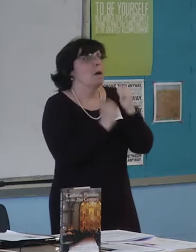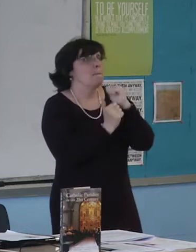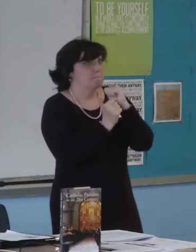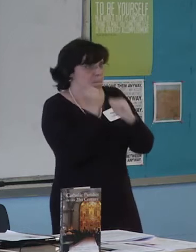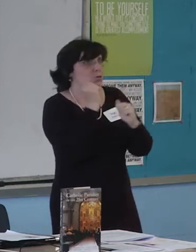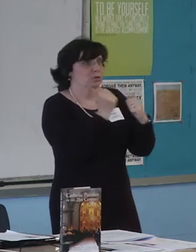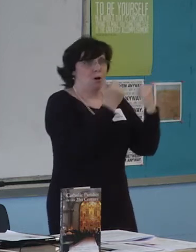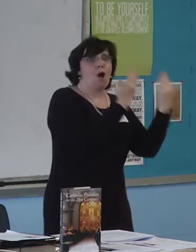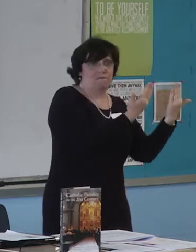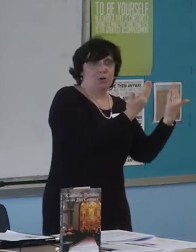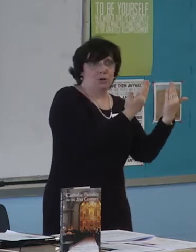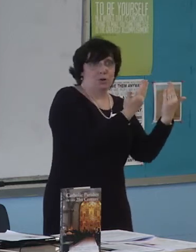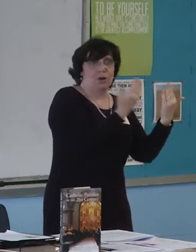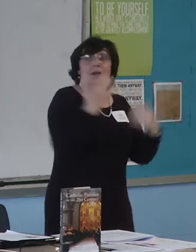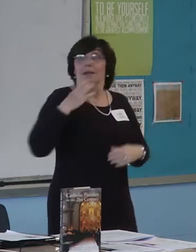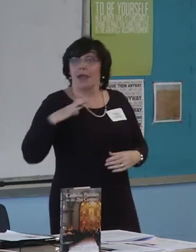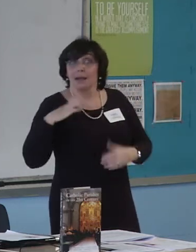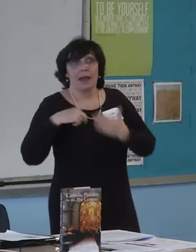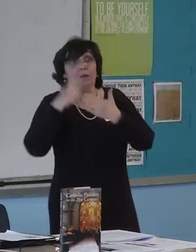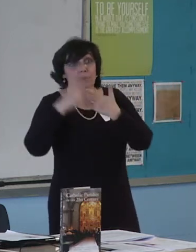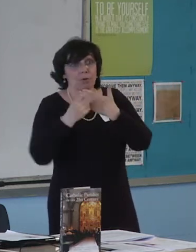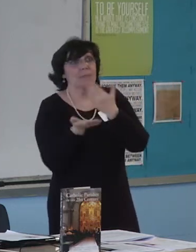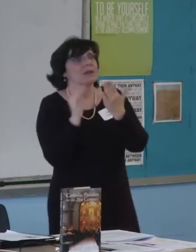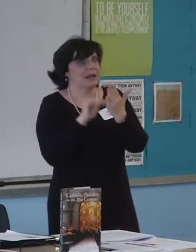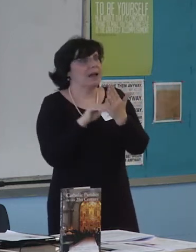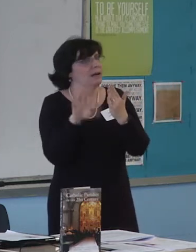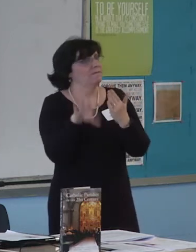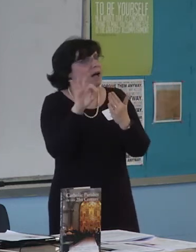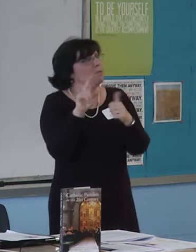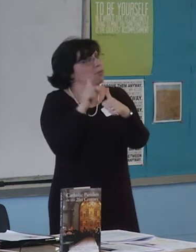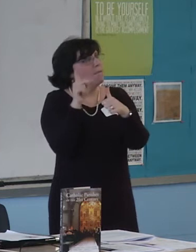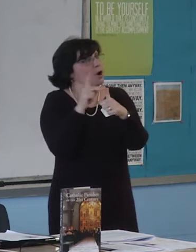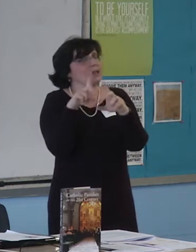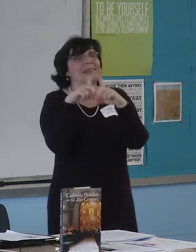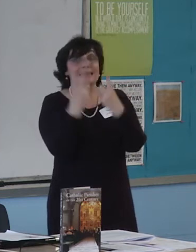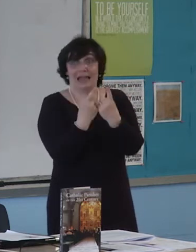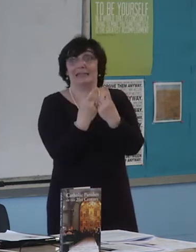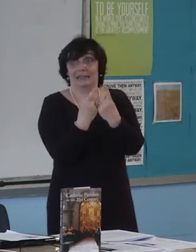that catechetical programs, again that is found primarily in diocese but